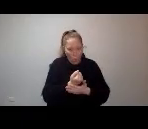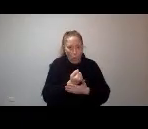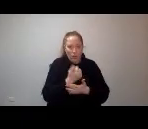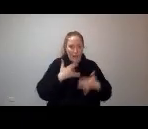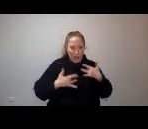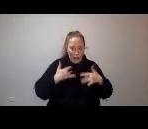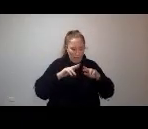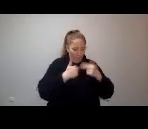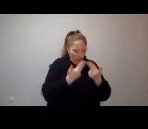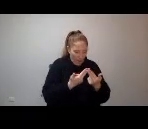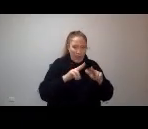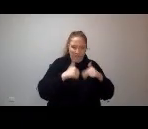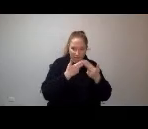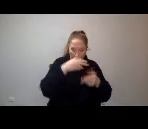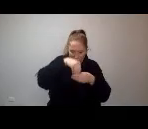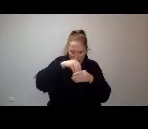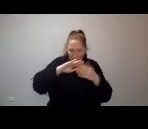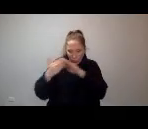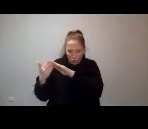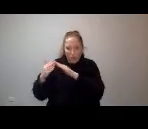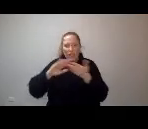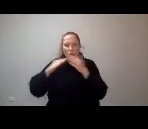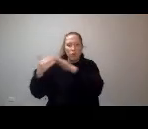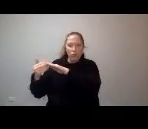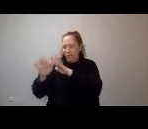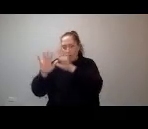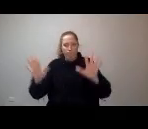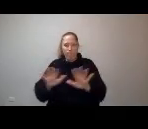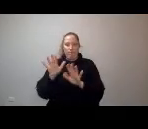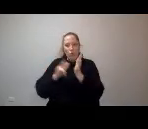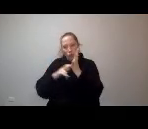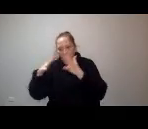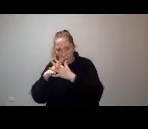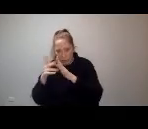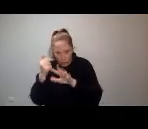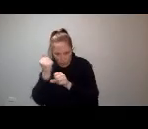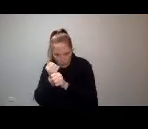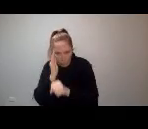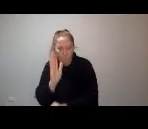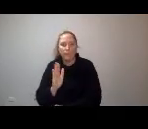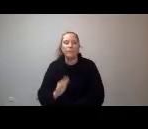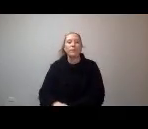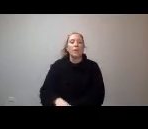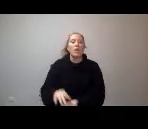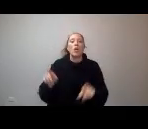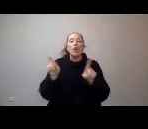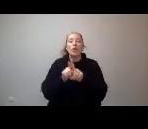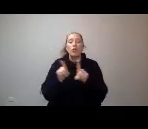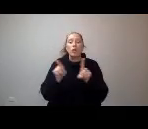This is based on Bronfenbrenner. That's the first piece of thinking. The second is this ability to hold two things.